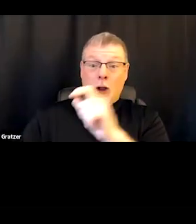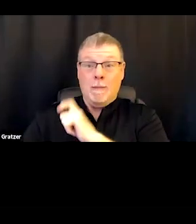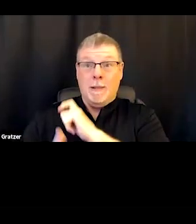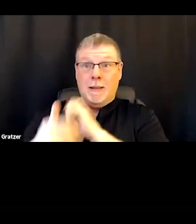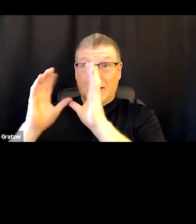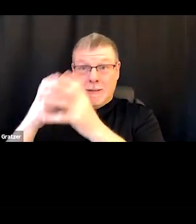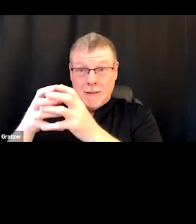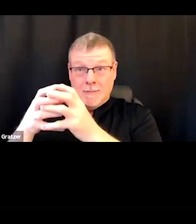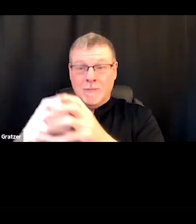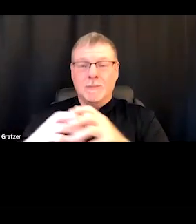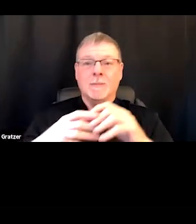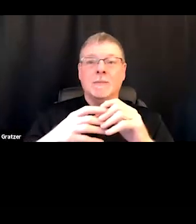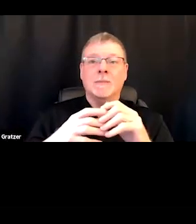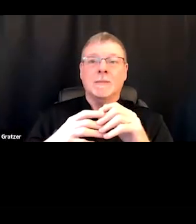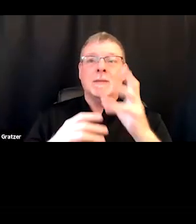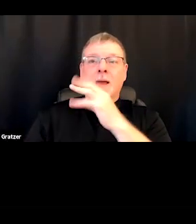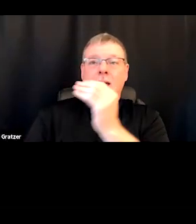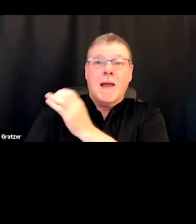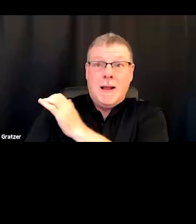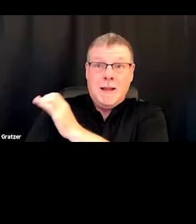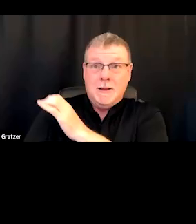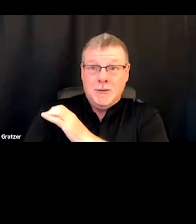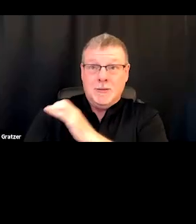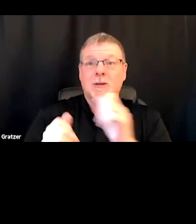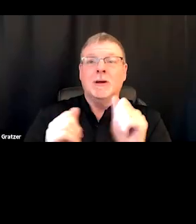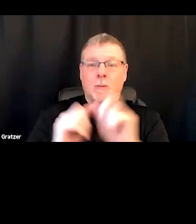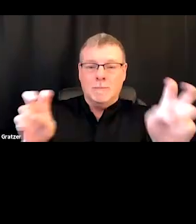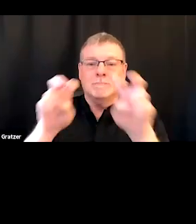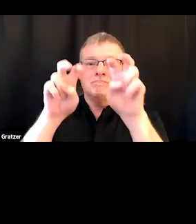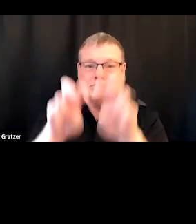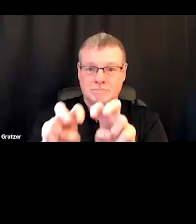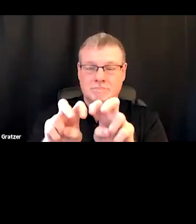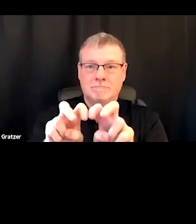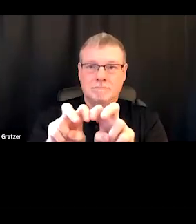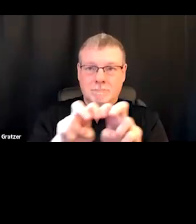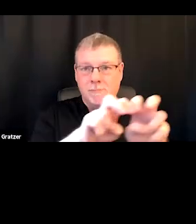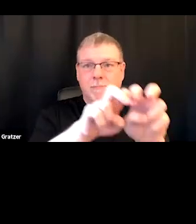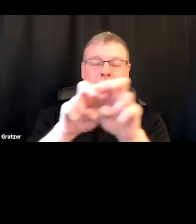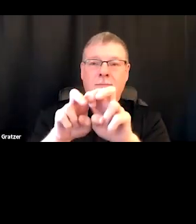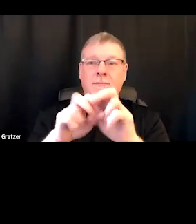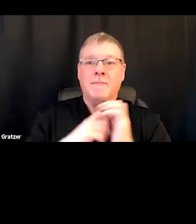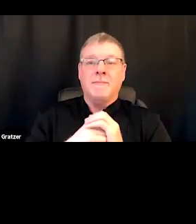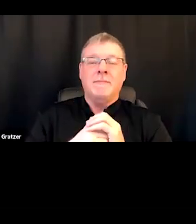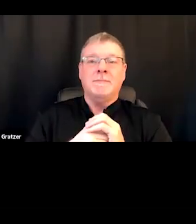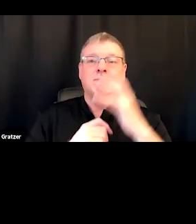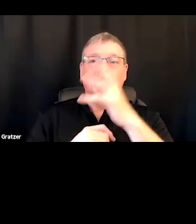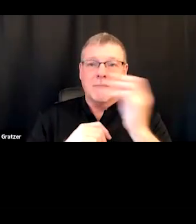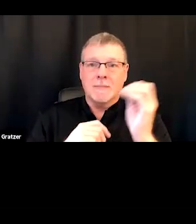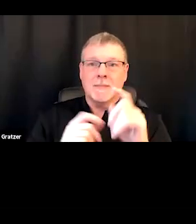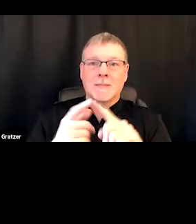and, as I mentioned, pairs a clinician with a patrol officer from Denver Police. They are seven days a week